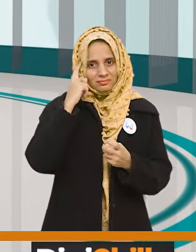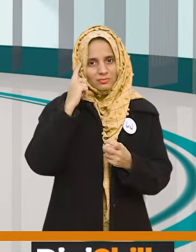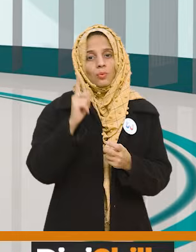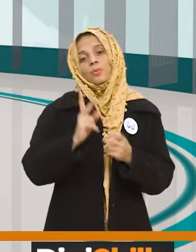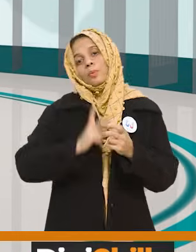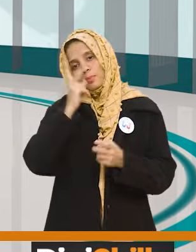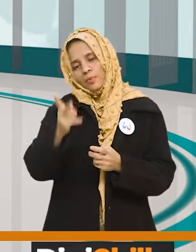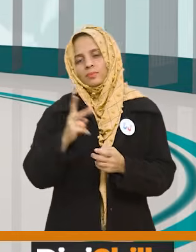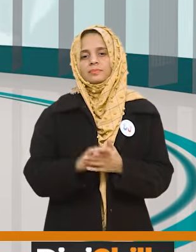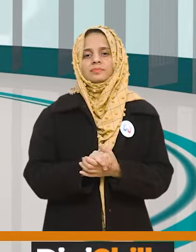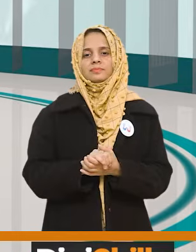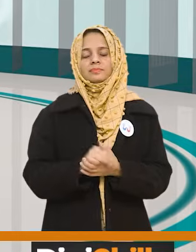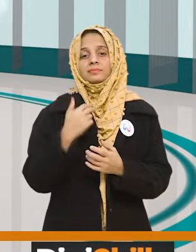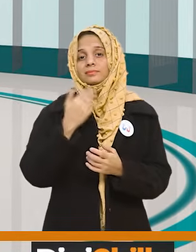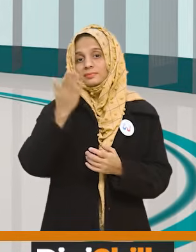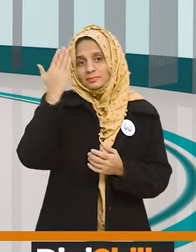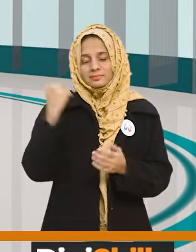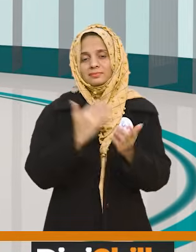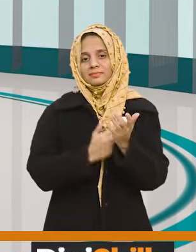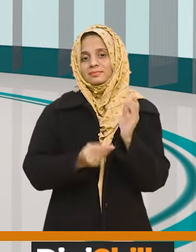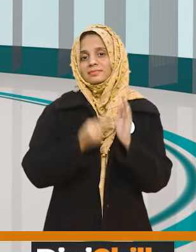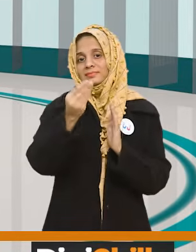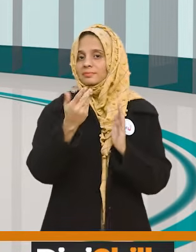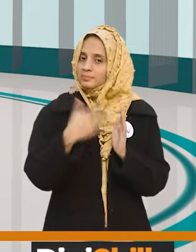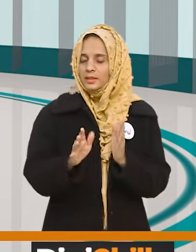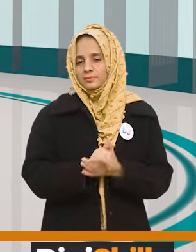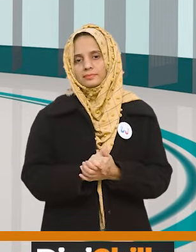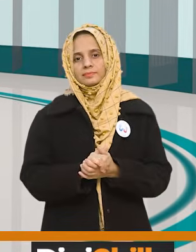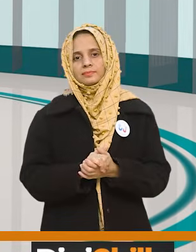the road, you can pull that against the employer.